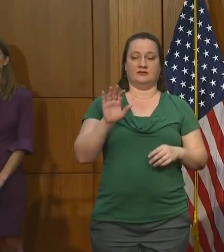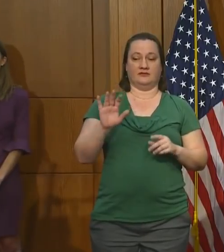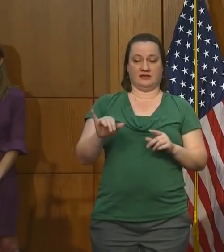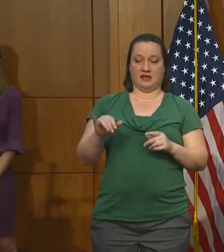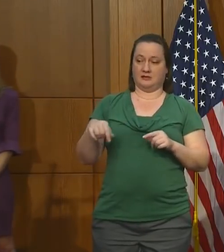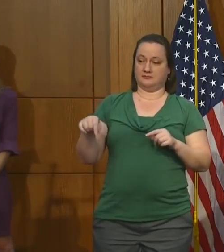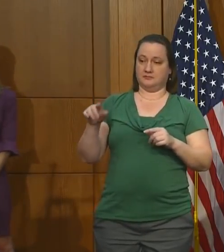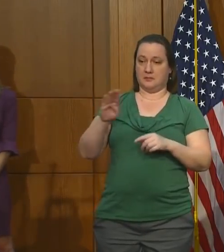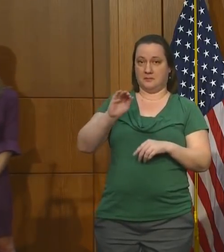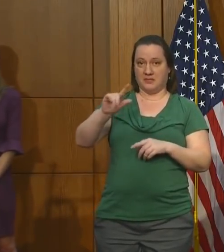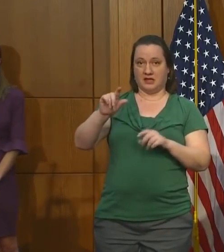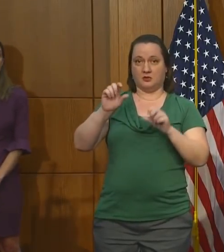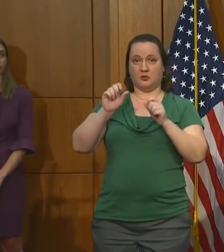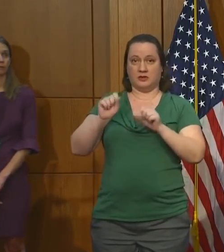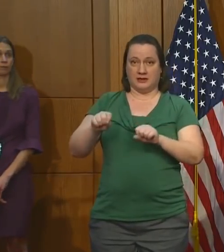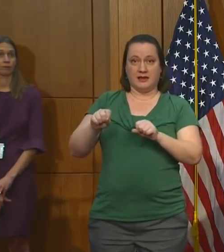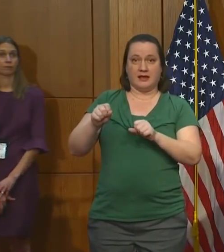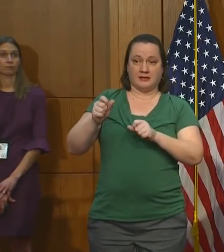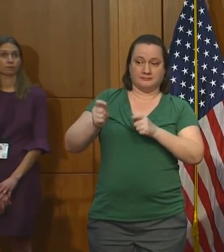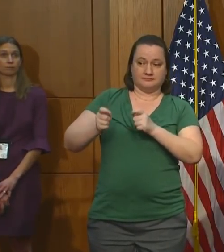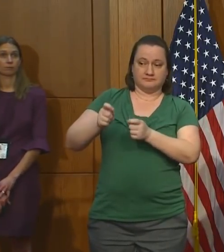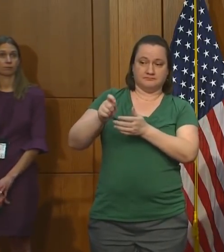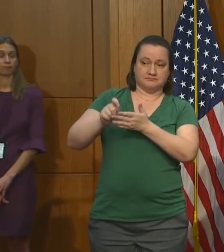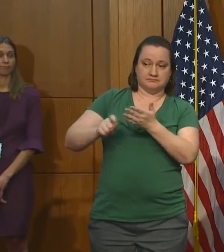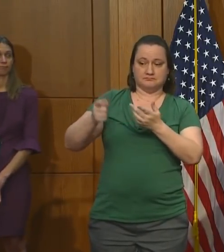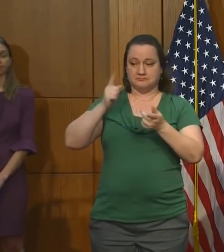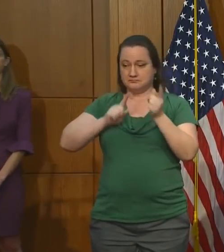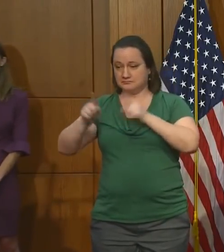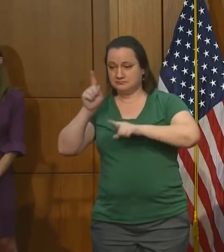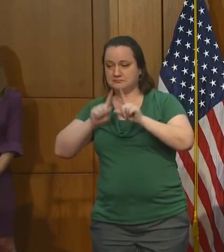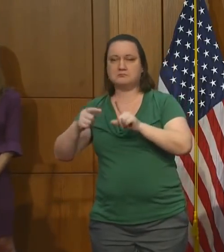TRYING YET PROTECT PEOPLE'S PRIVACY THAT'S THAT'S THE